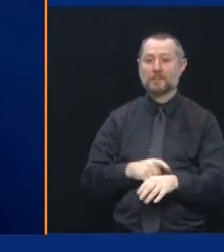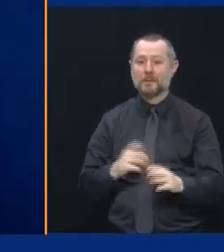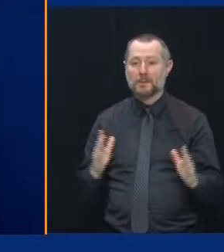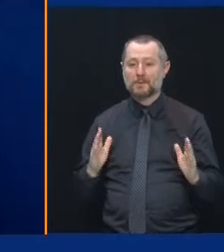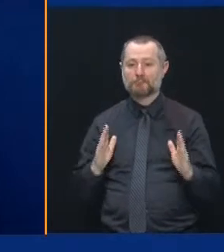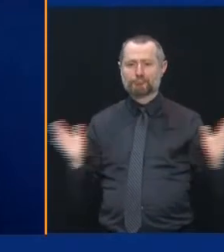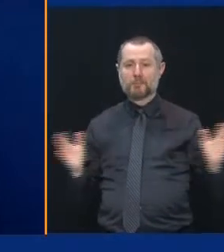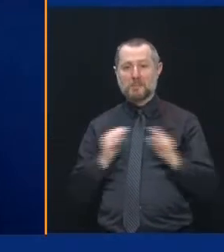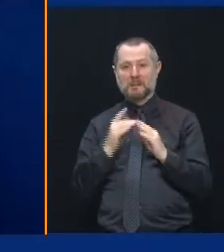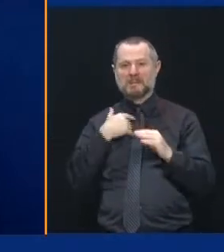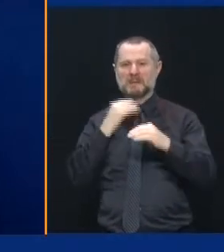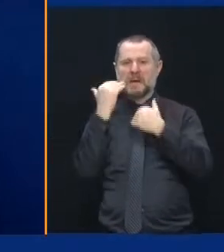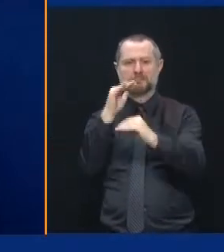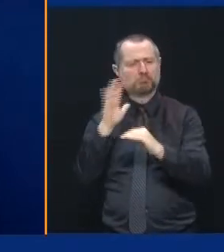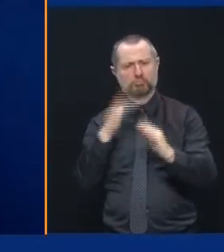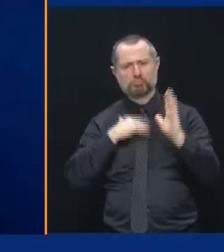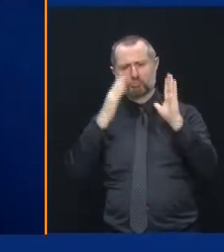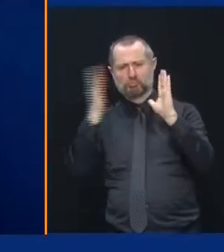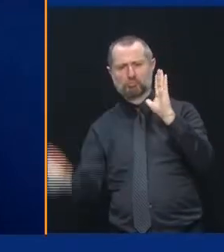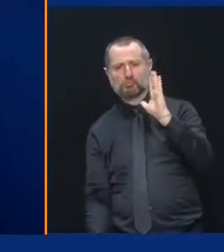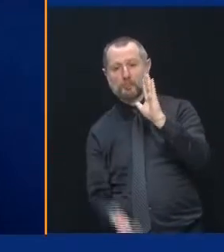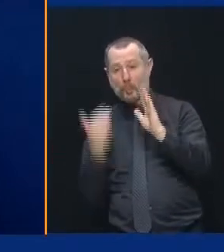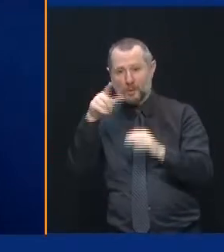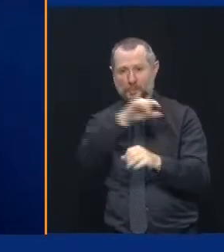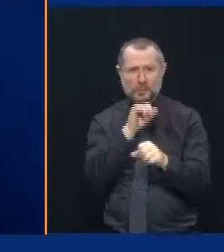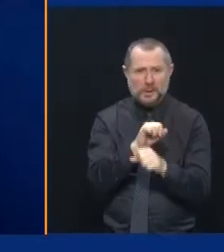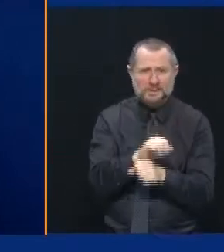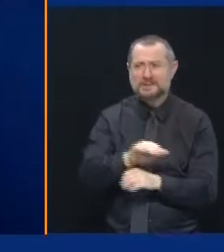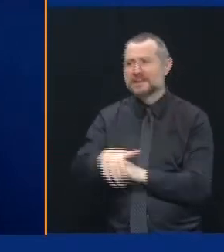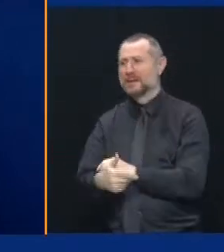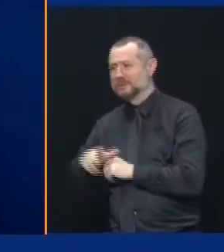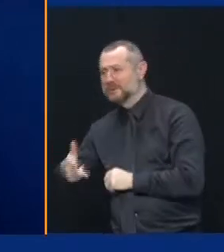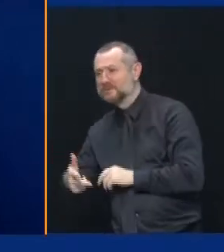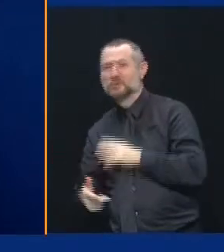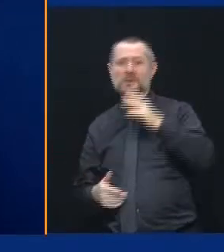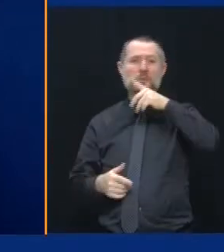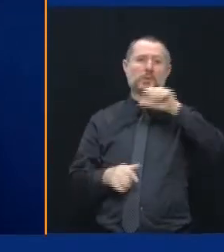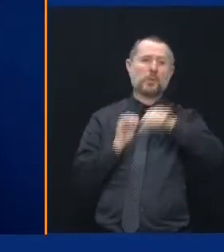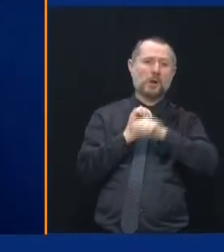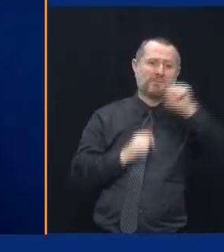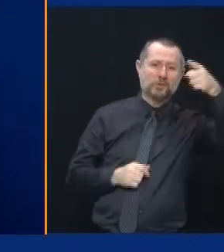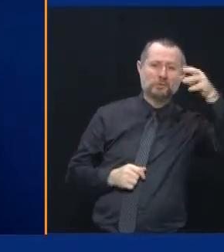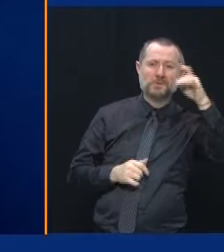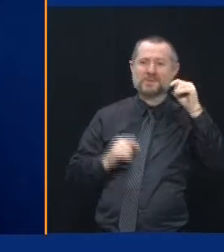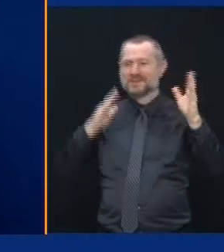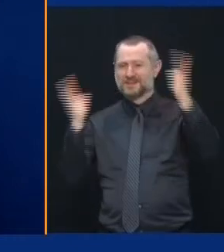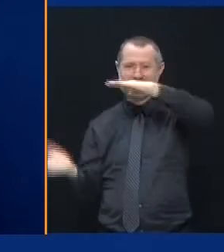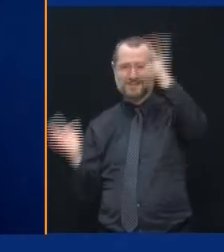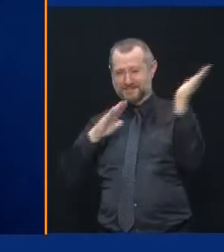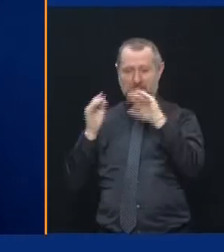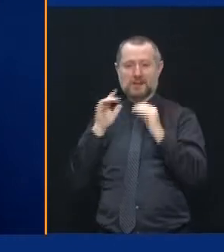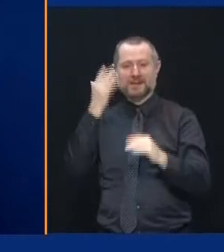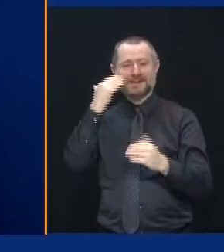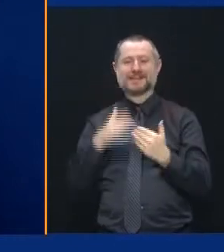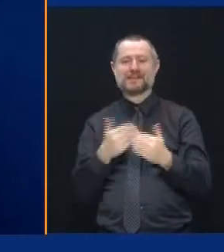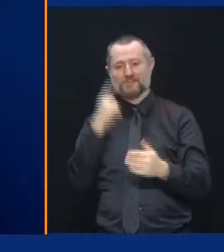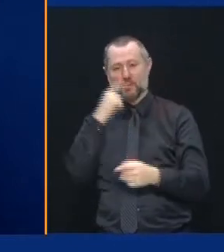FOR THEM TO GET APPOINTMENTS AND VACCINATED. THE SITES ARE OFFERING EXTENDED HOURS TO MAKE VACCINATIONS